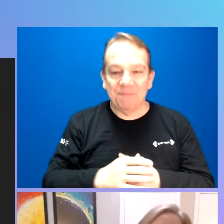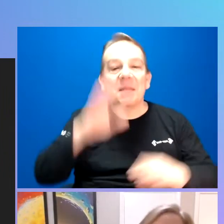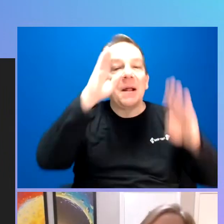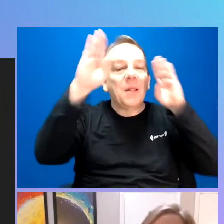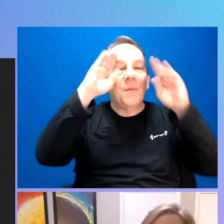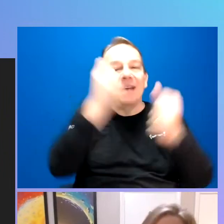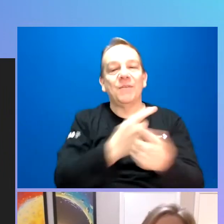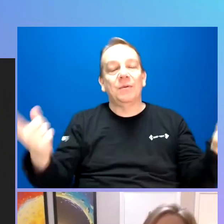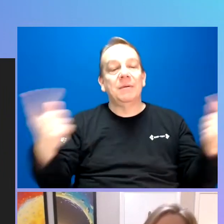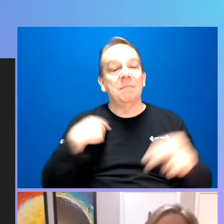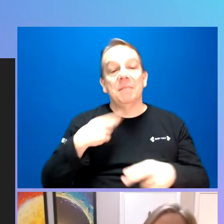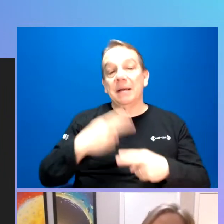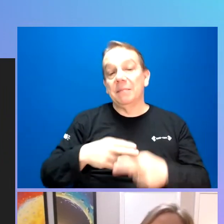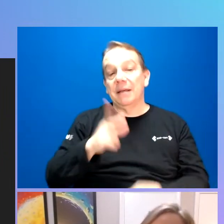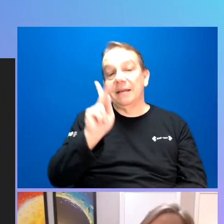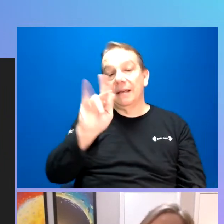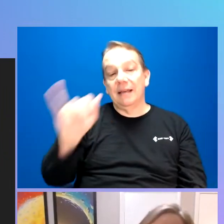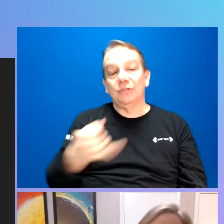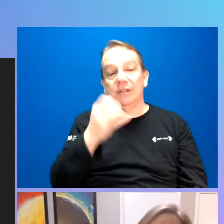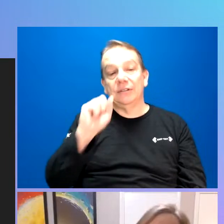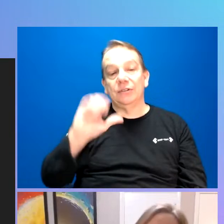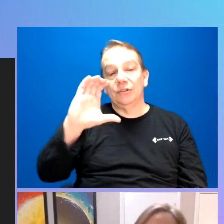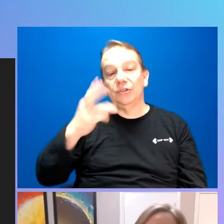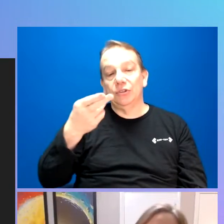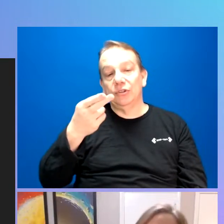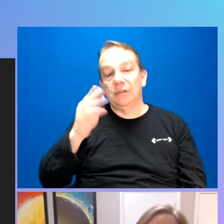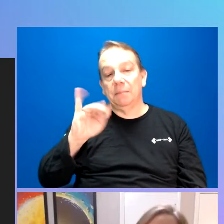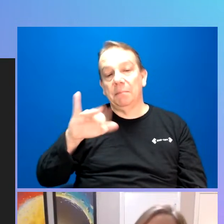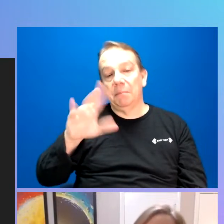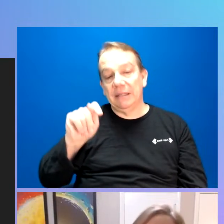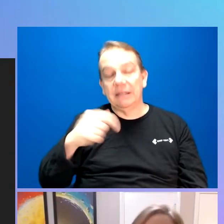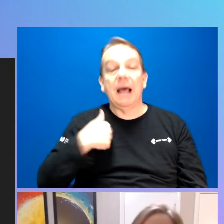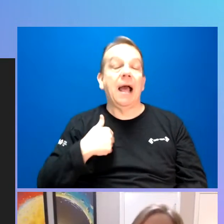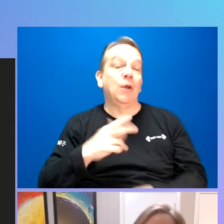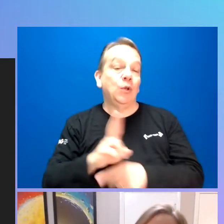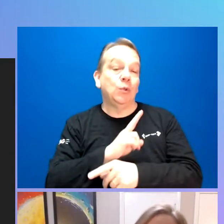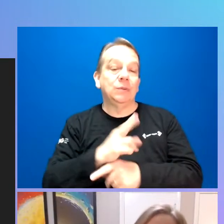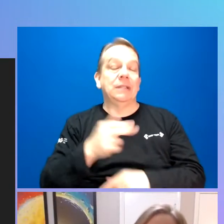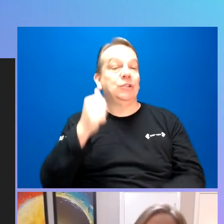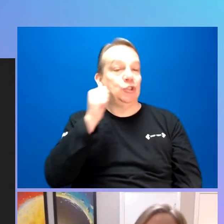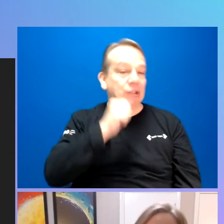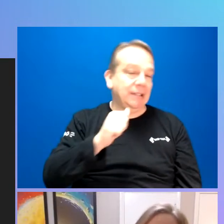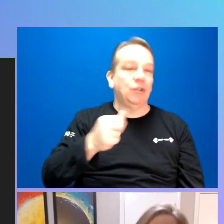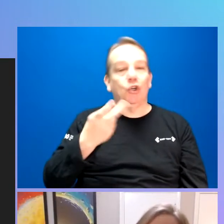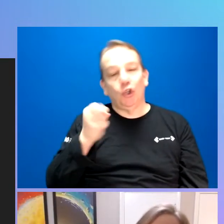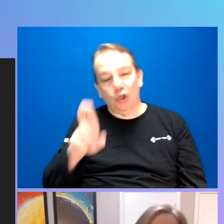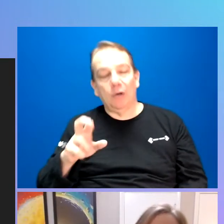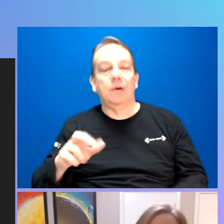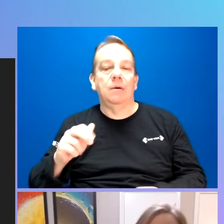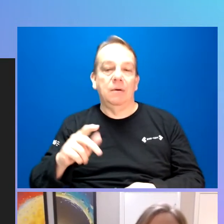is K.J. Schmidt. I use she her pronouns and I am a white woman